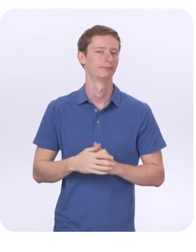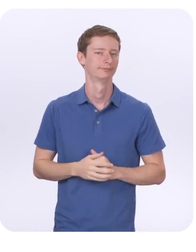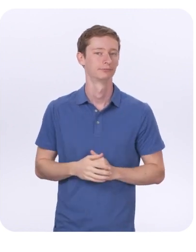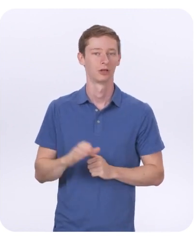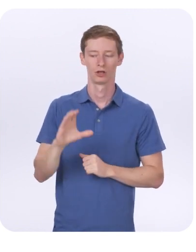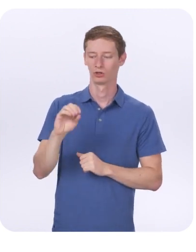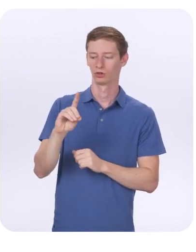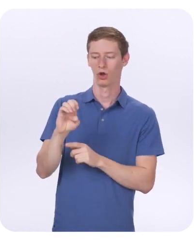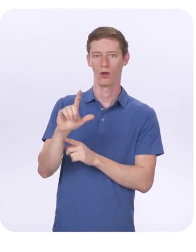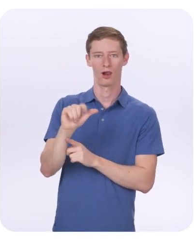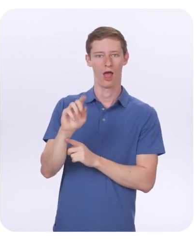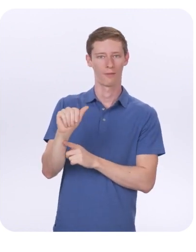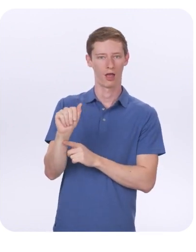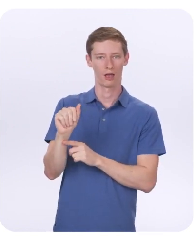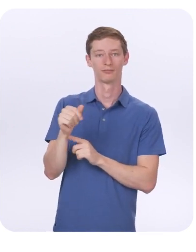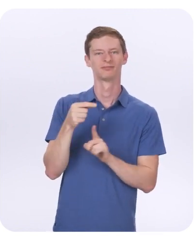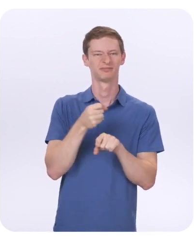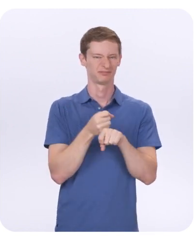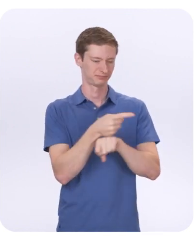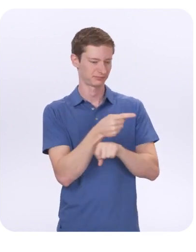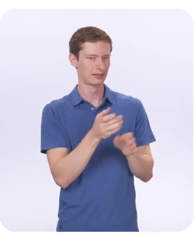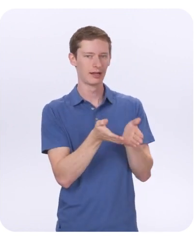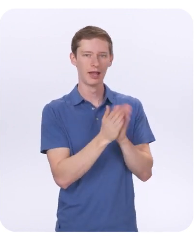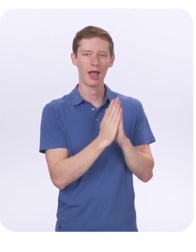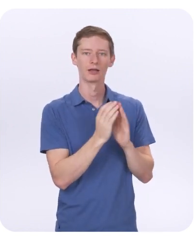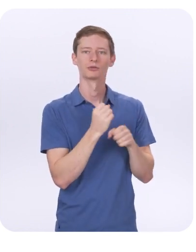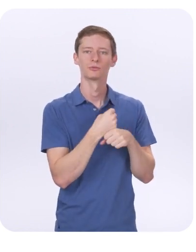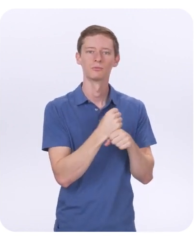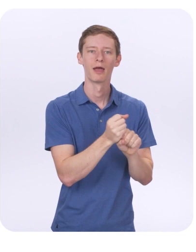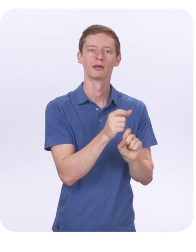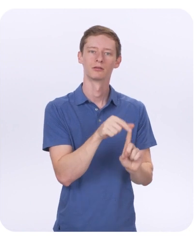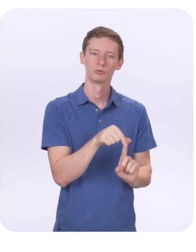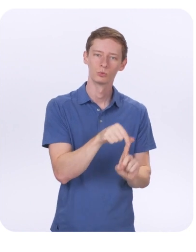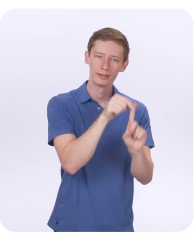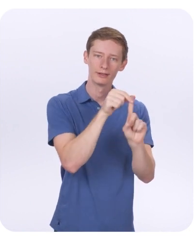We’re also given the docstring, it needs to generate